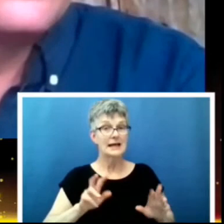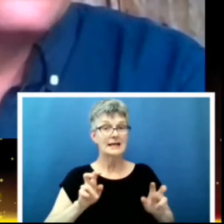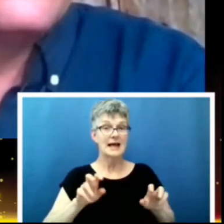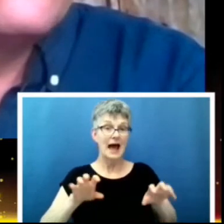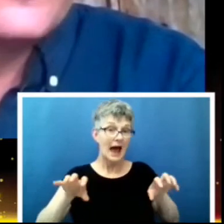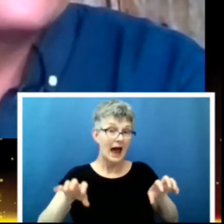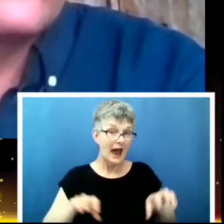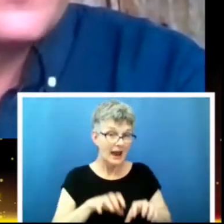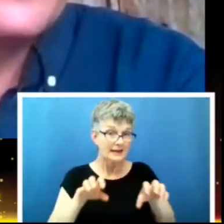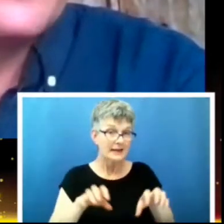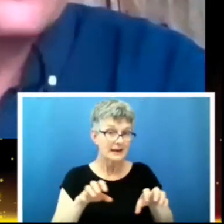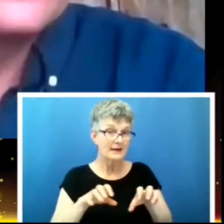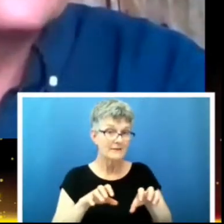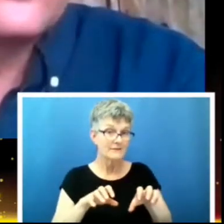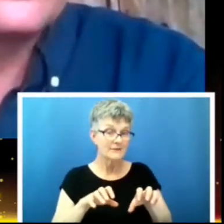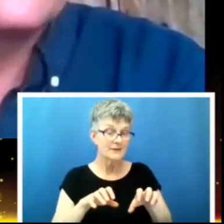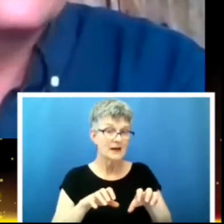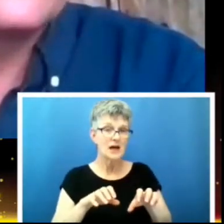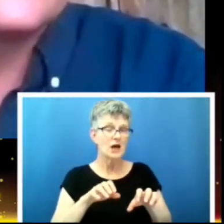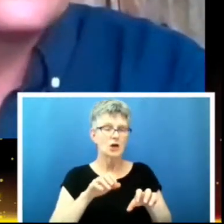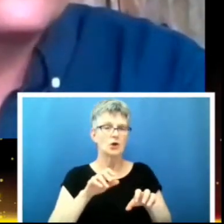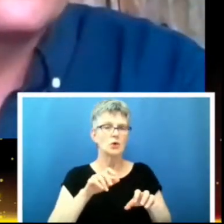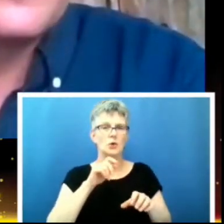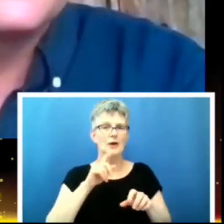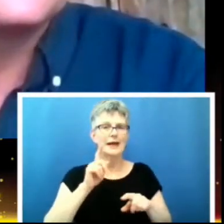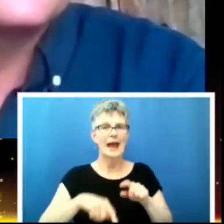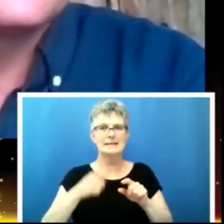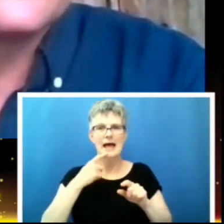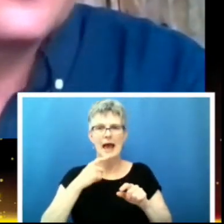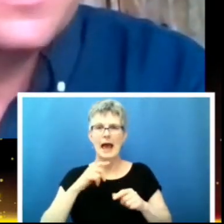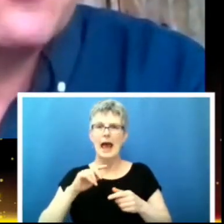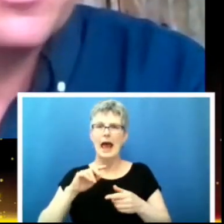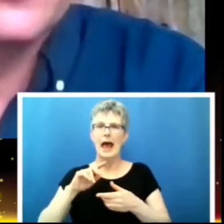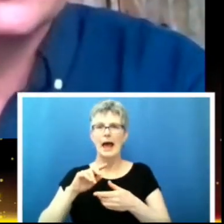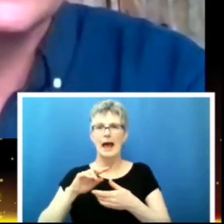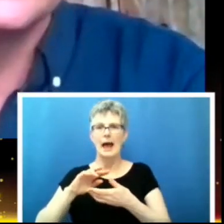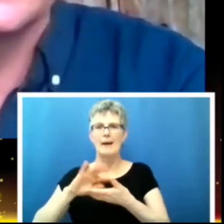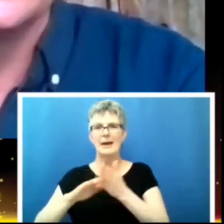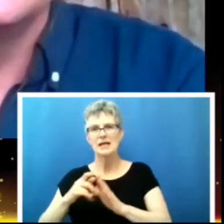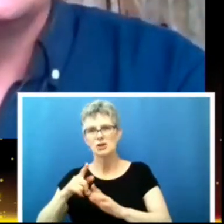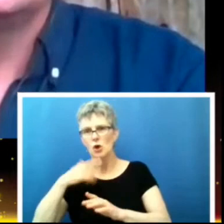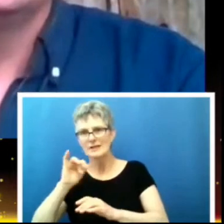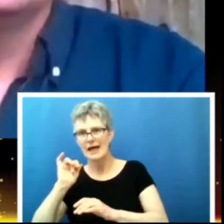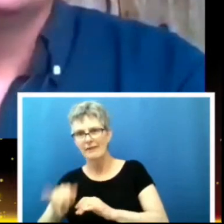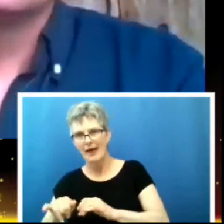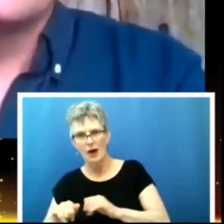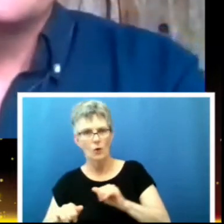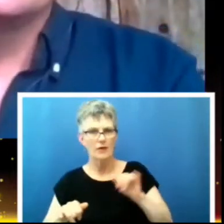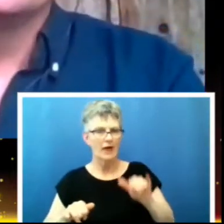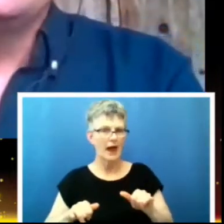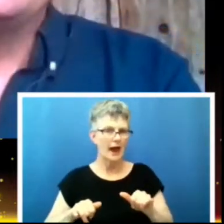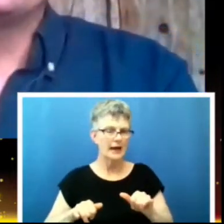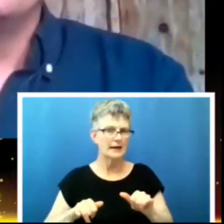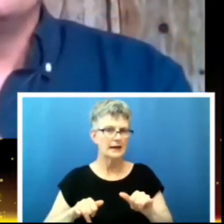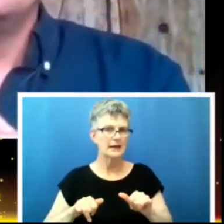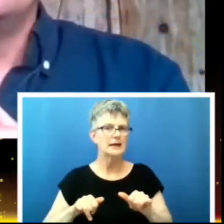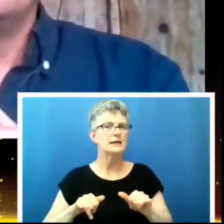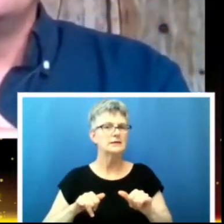in a fixed way about it. It's not like a singular mindset, it's dynamic and shifting. Discover it. Right. More boldly.